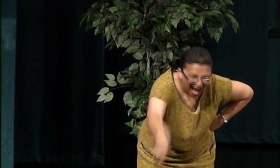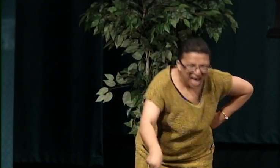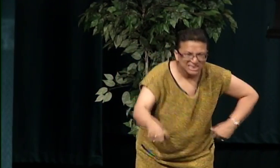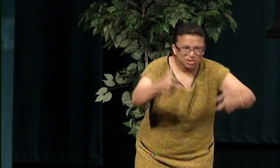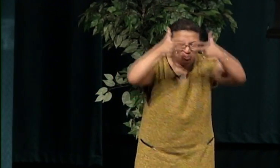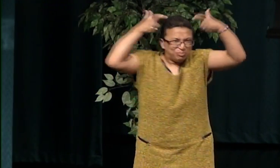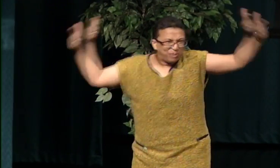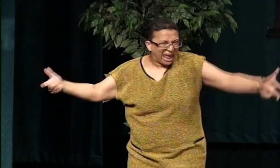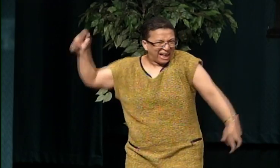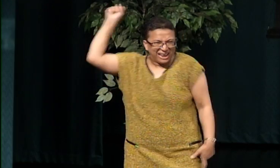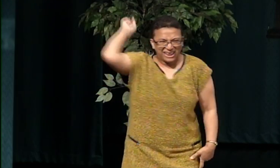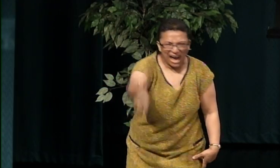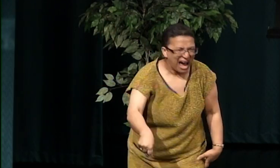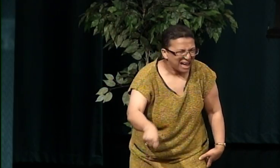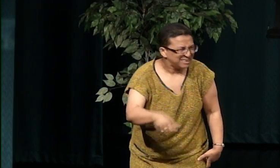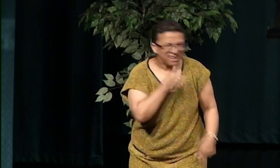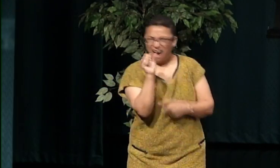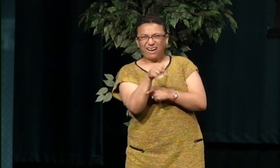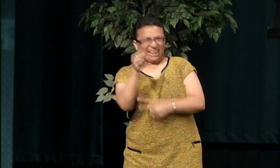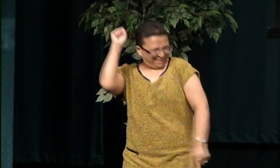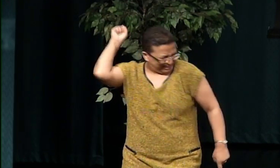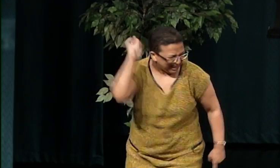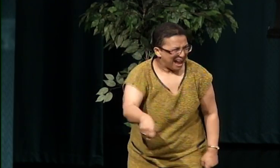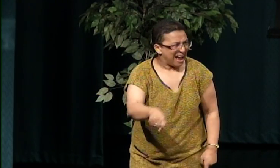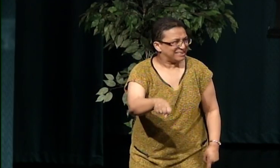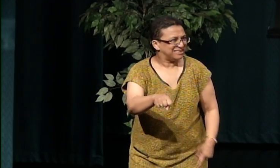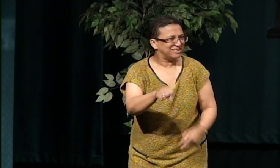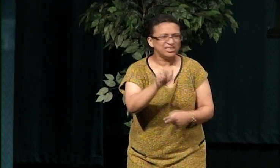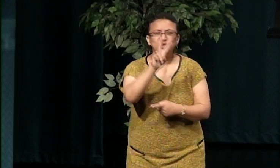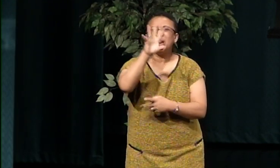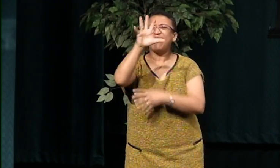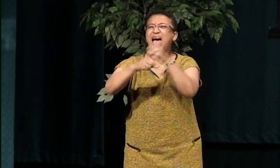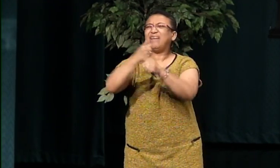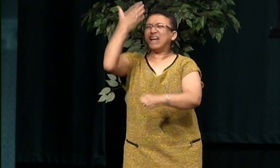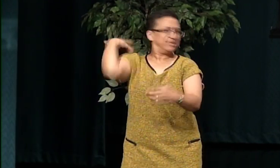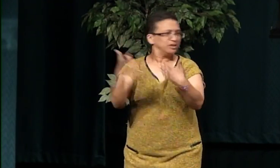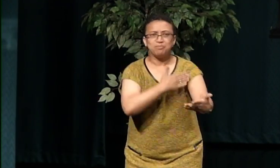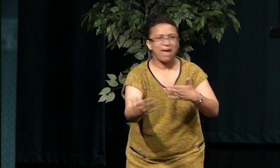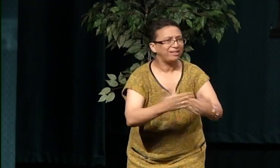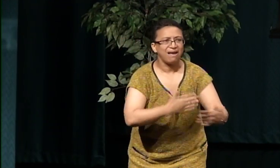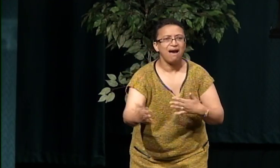Absolutely! It was hugely significant!